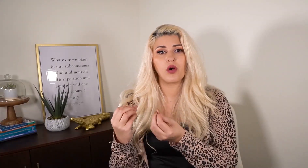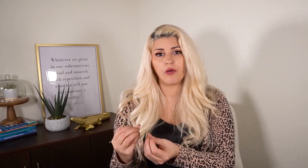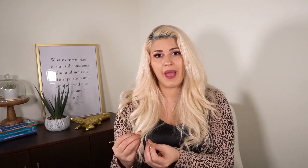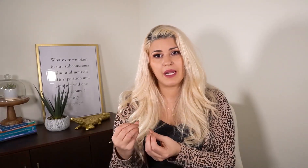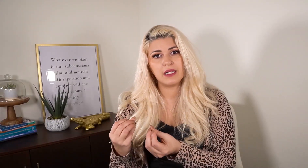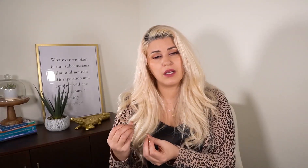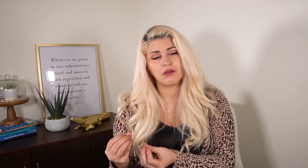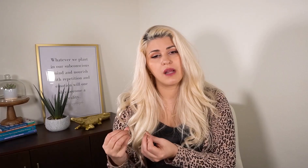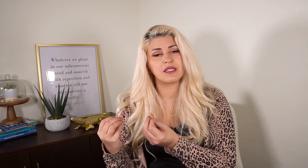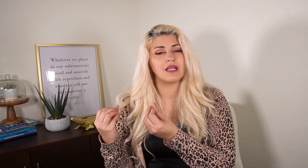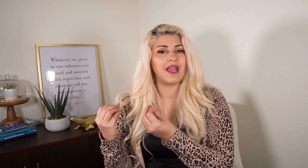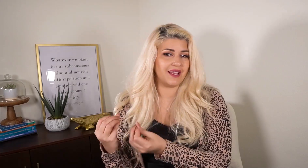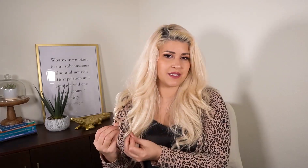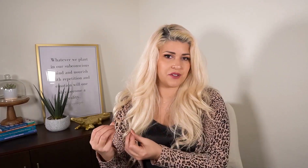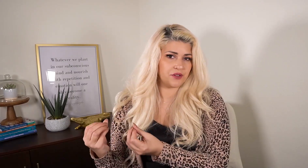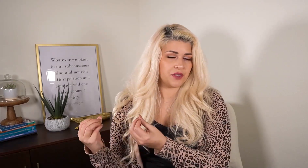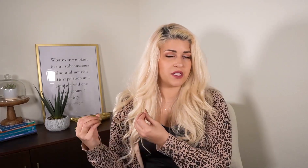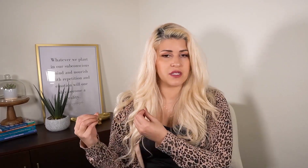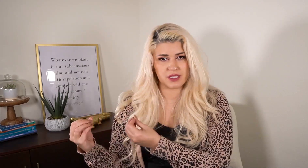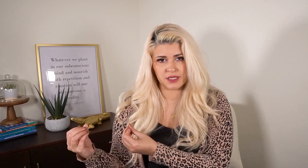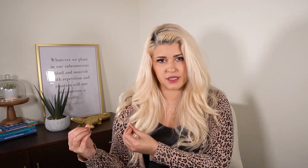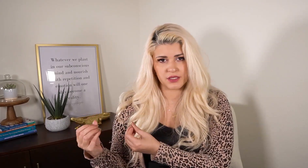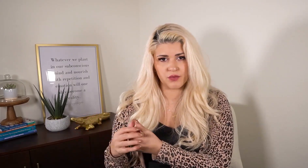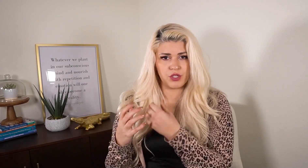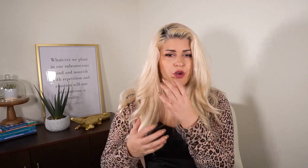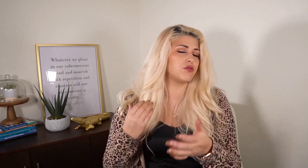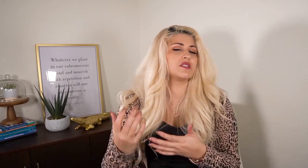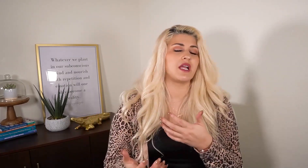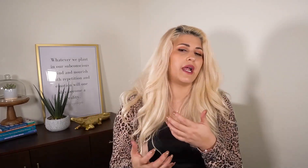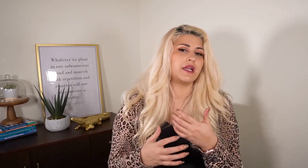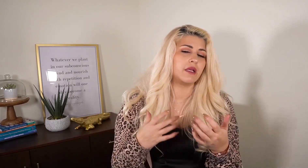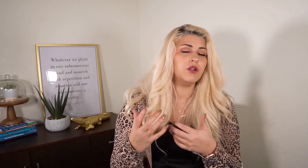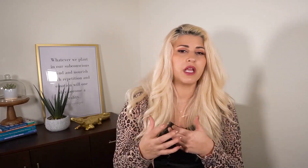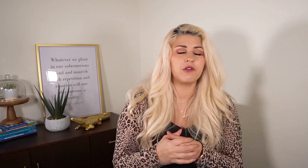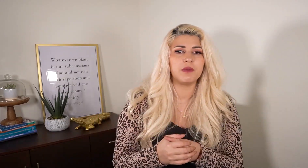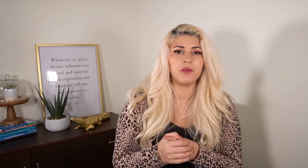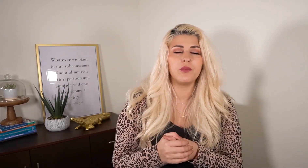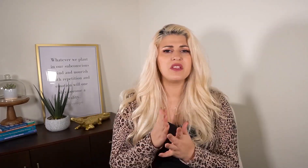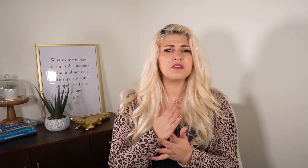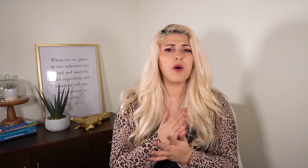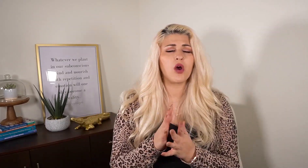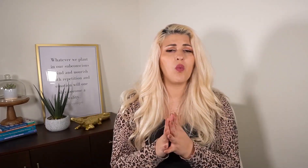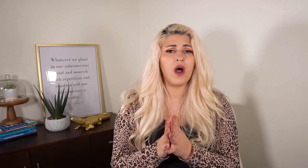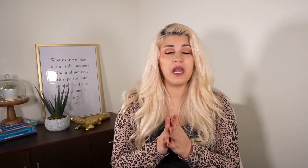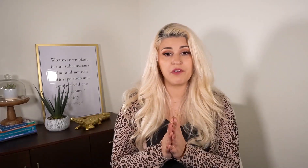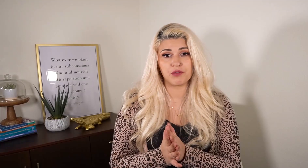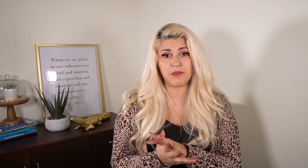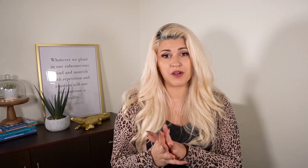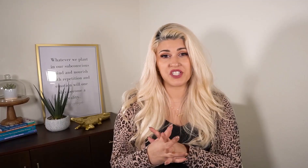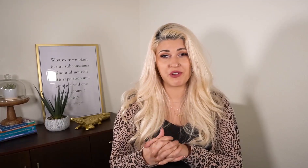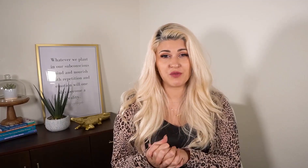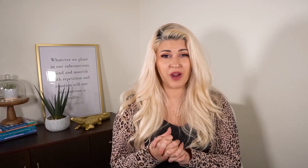and more grammatically correct ASL sentences when you go to sign and communicate with people. This is part one of a three-part series